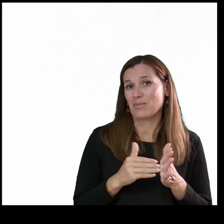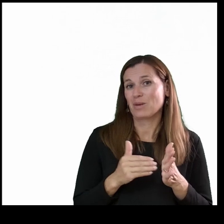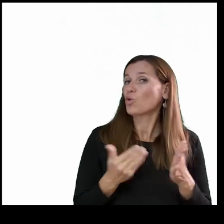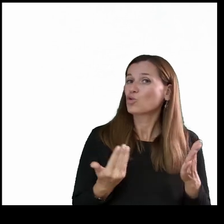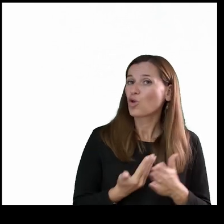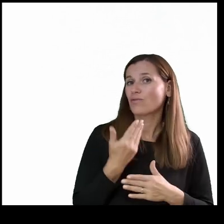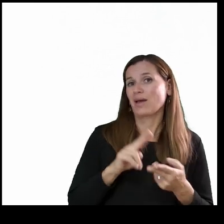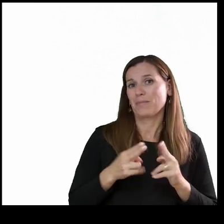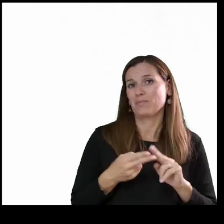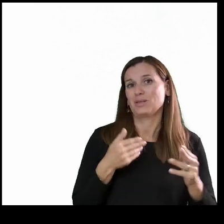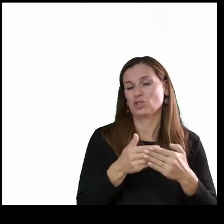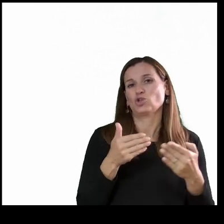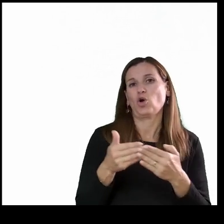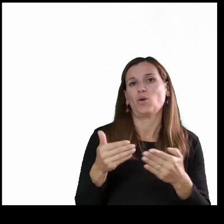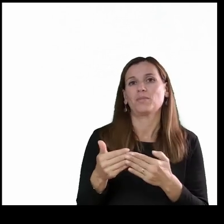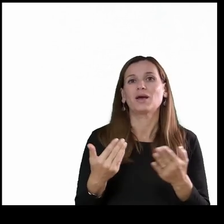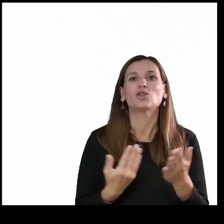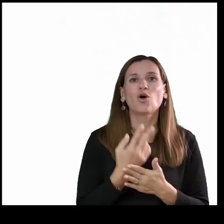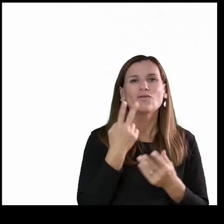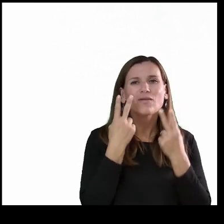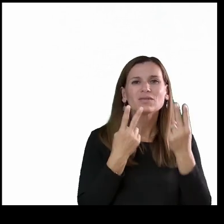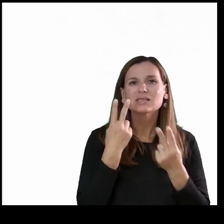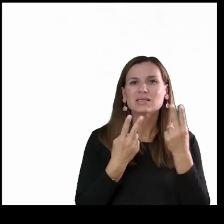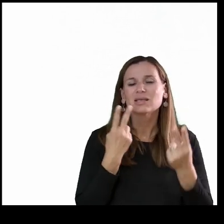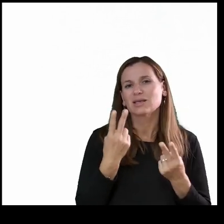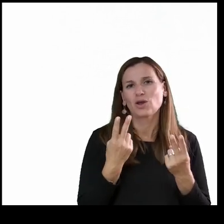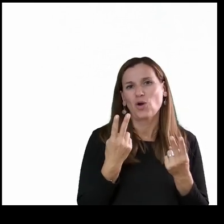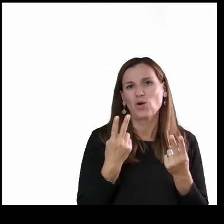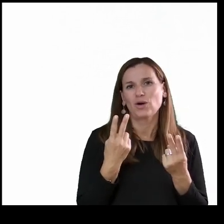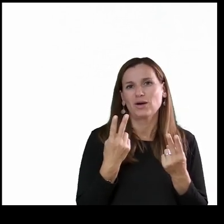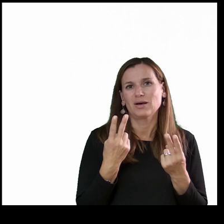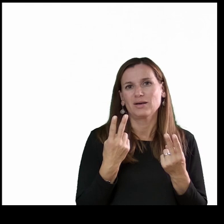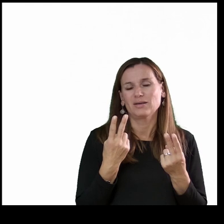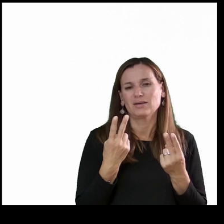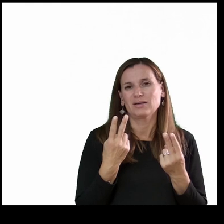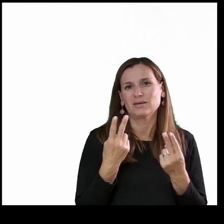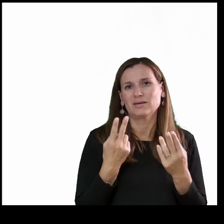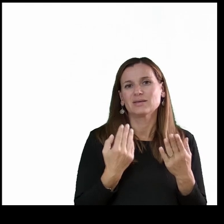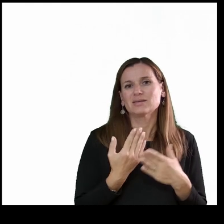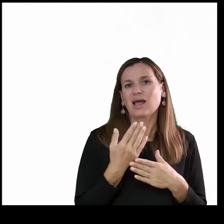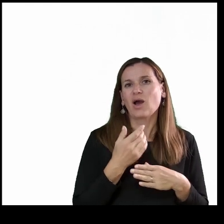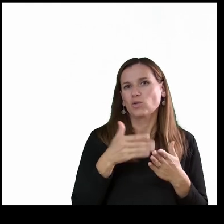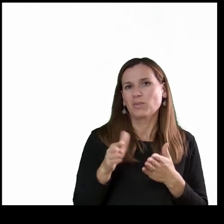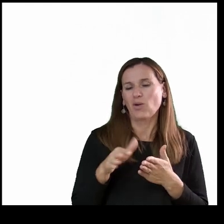we need new visions to extend these boundaries. Now,